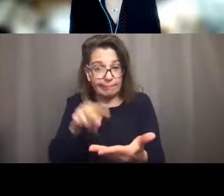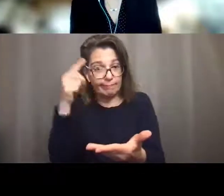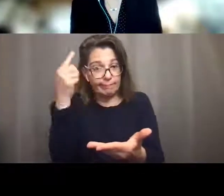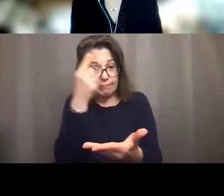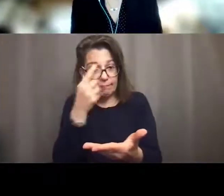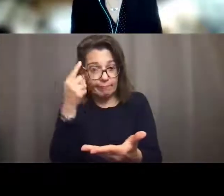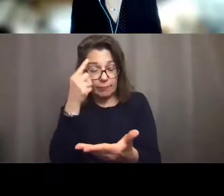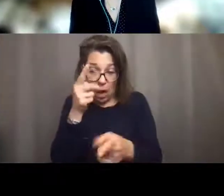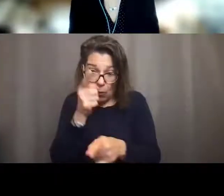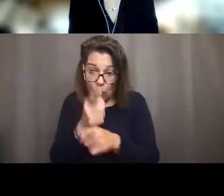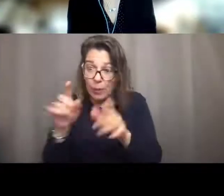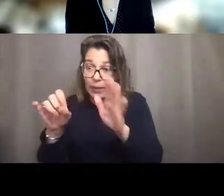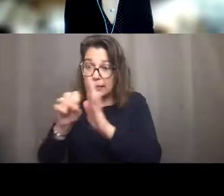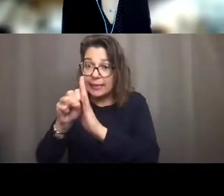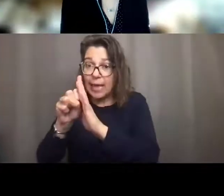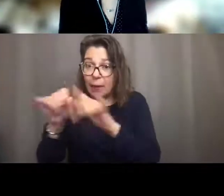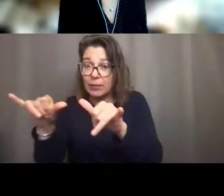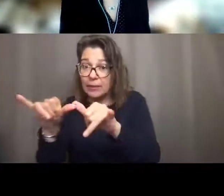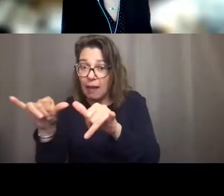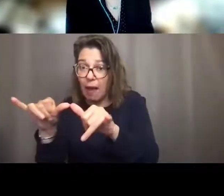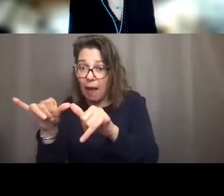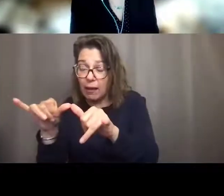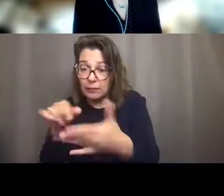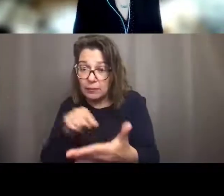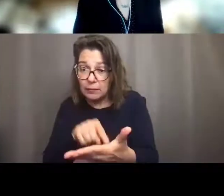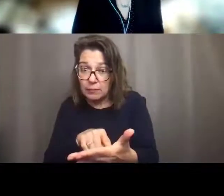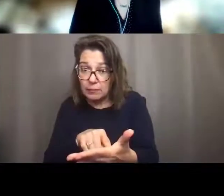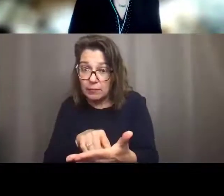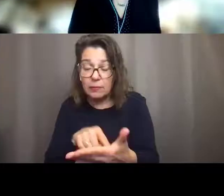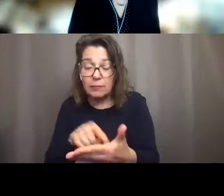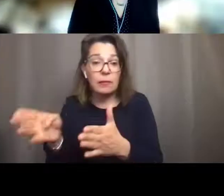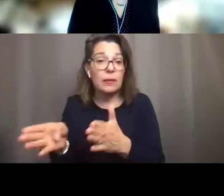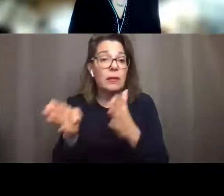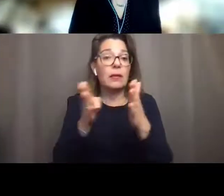there was an appropriate sample size in the prior research, whether the prior research …